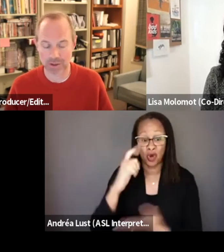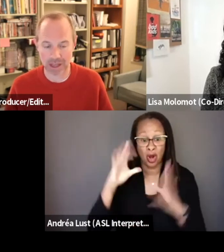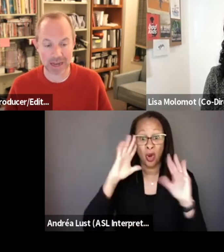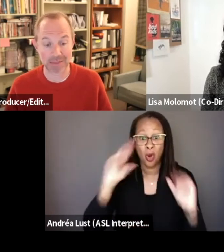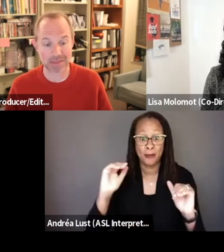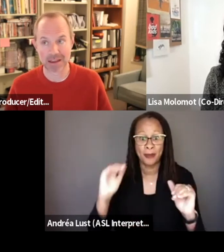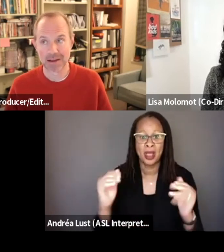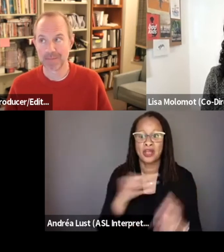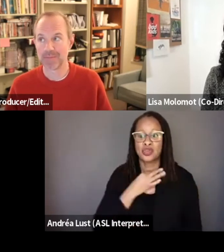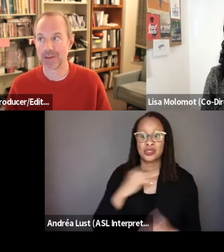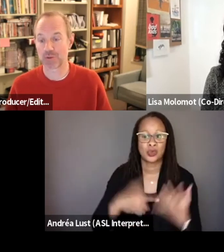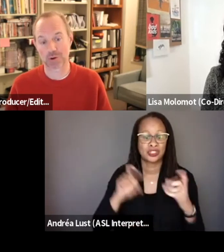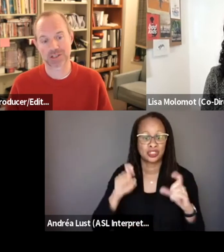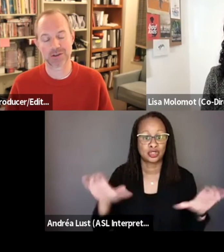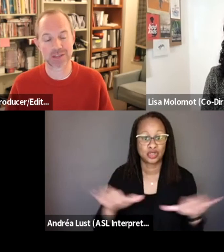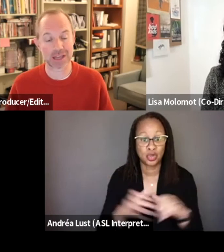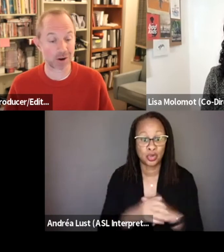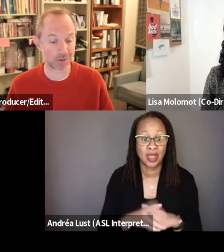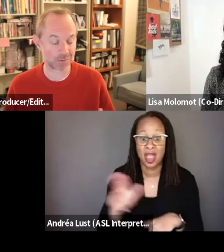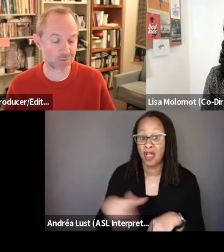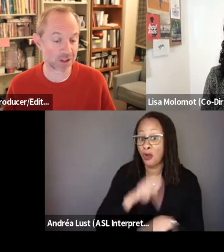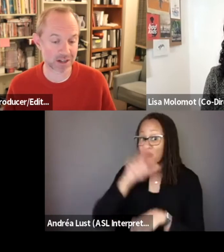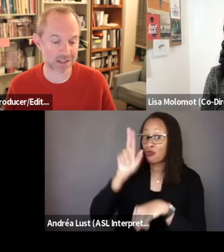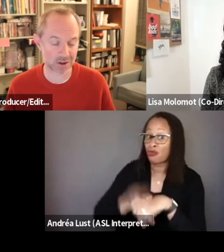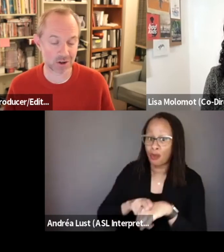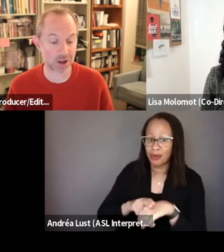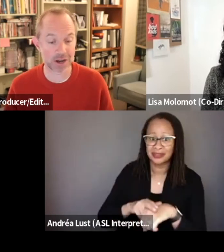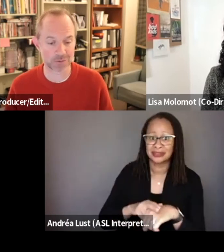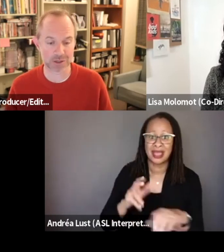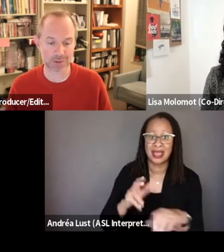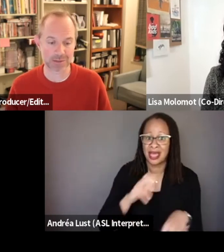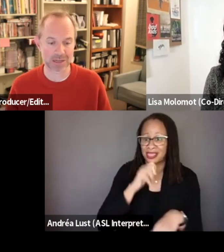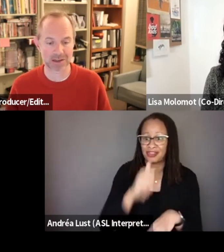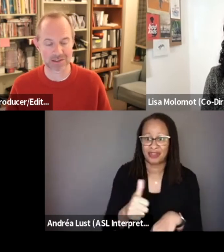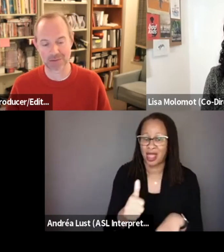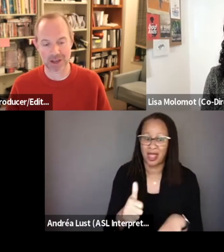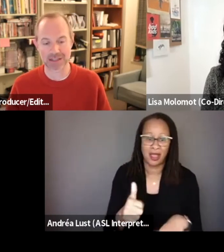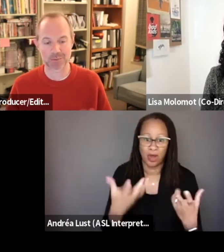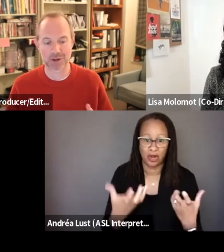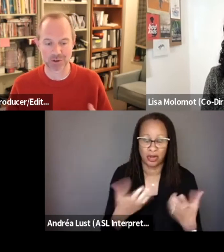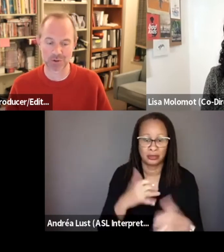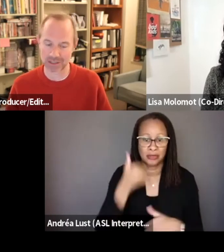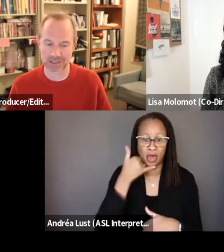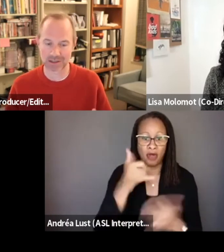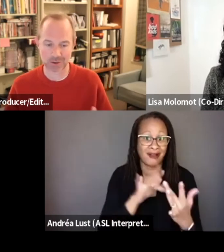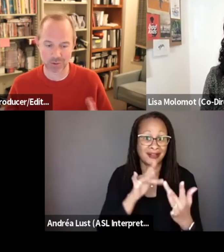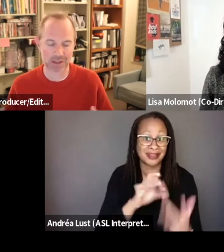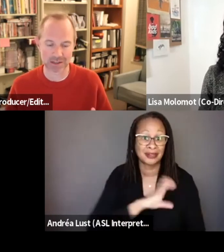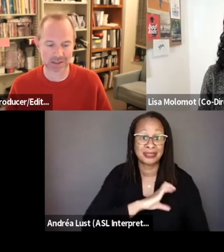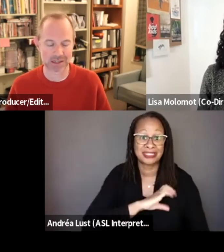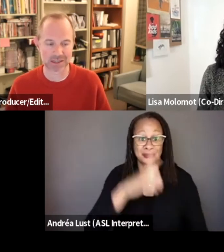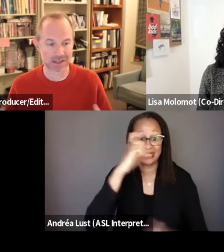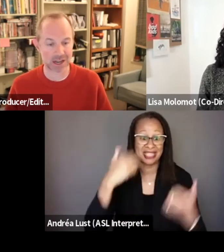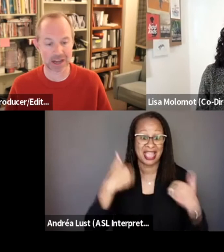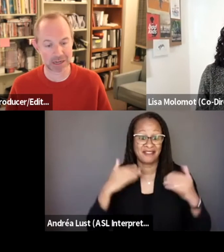and of course they are reluctant to call law enforcement because they've got someone who is undocumented